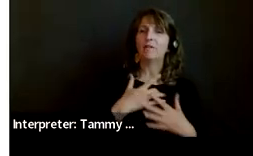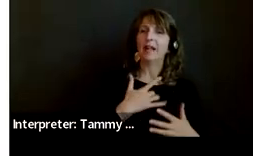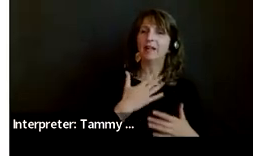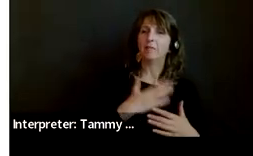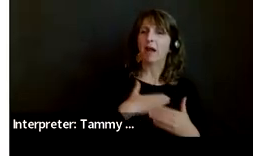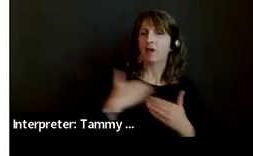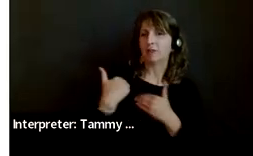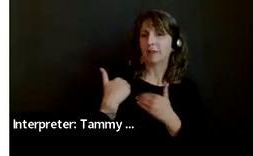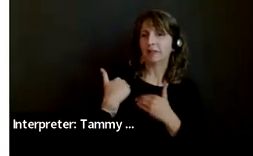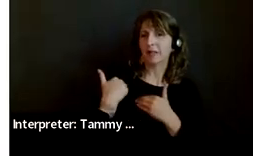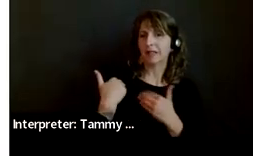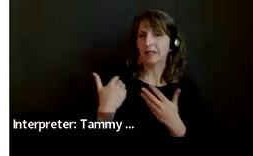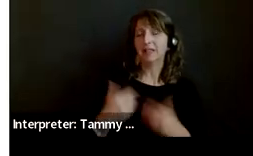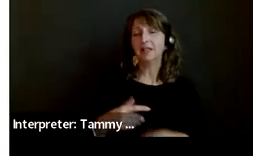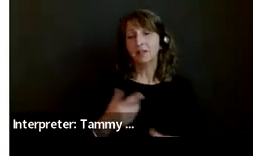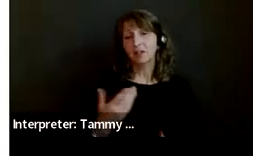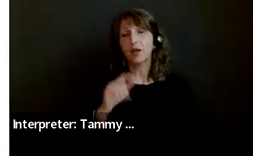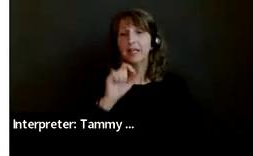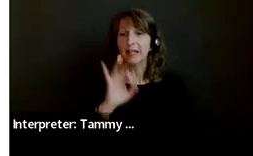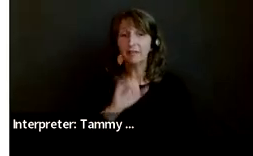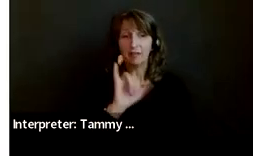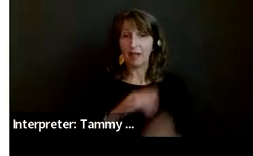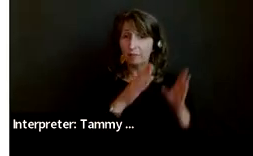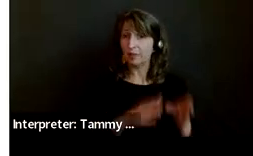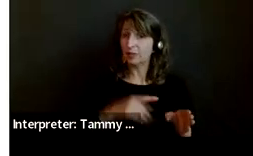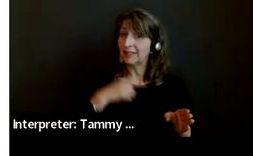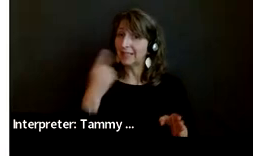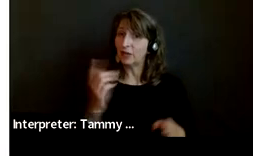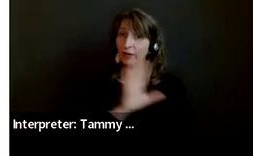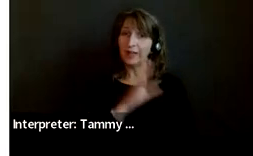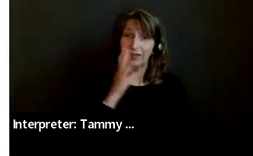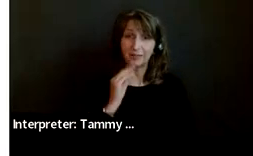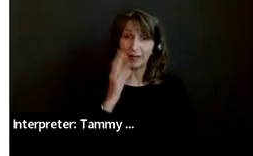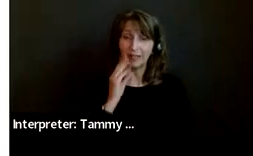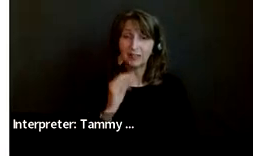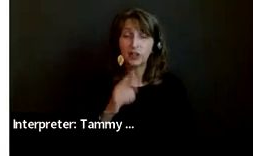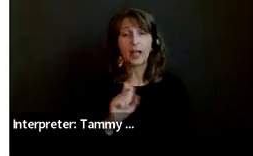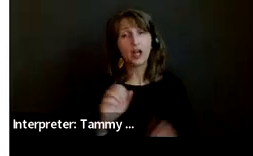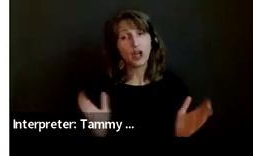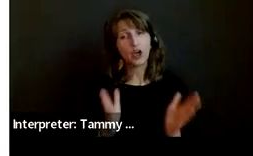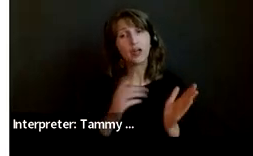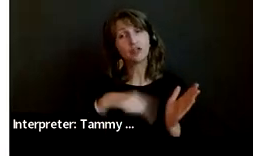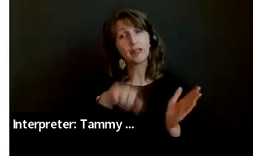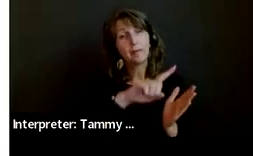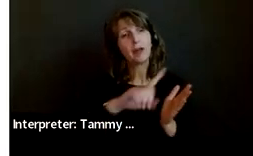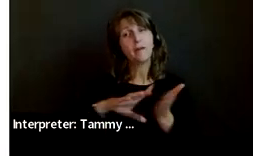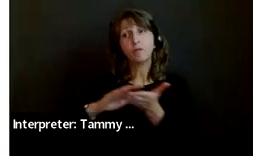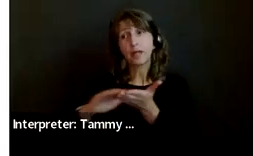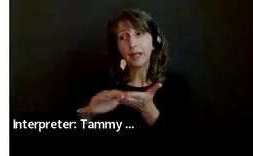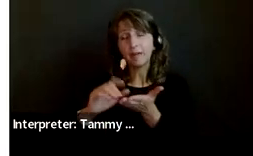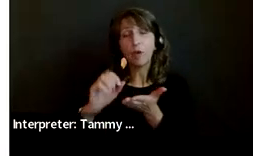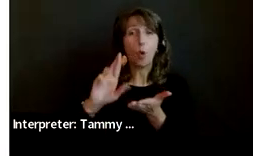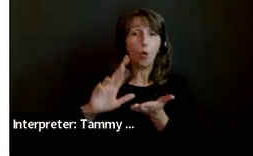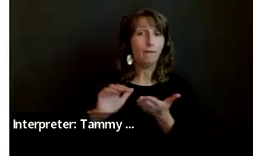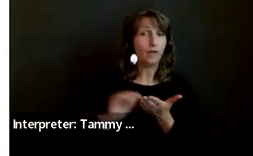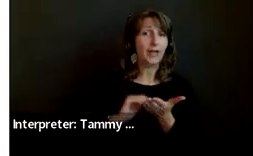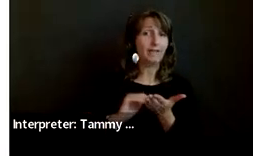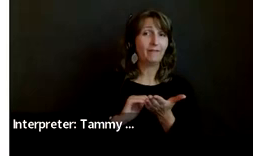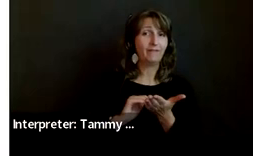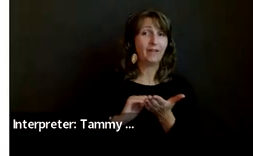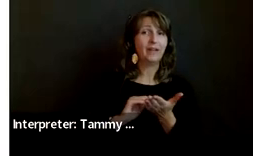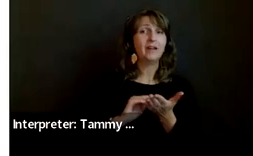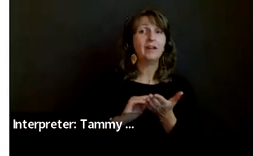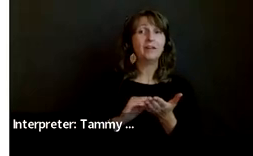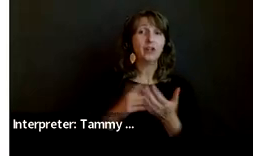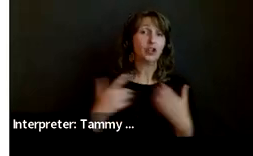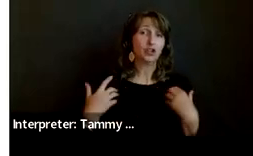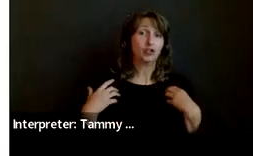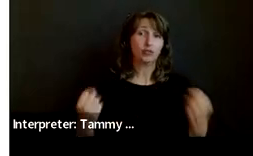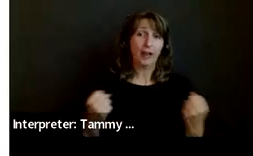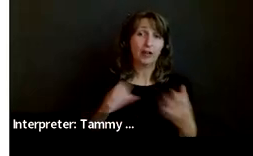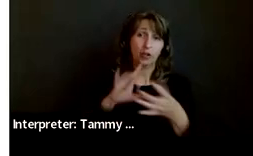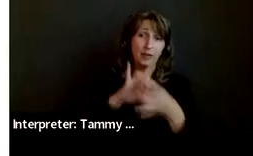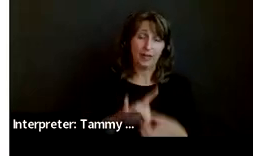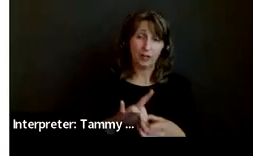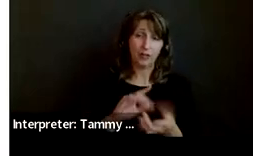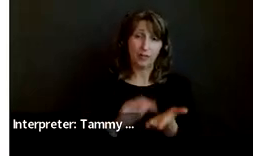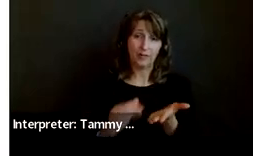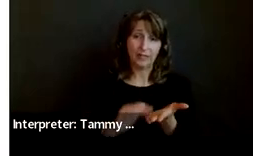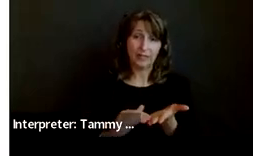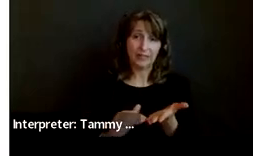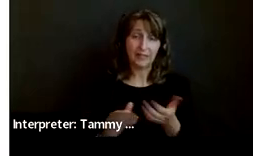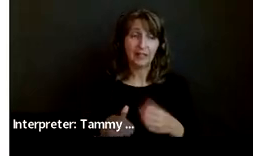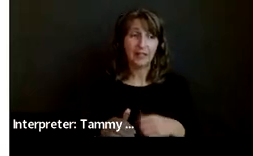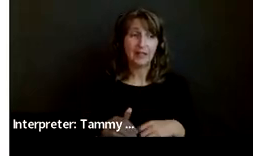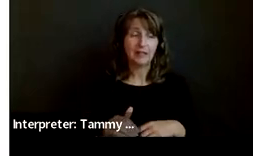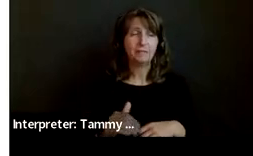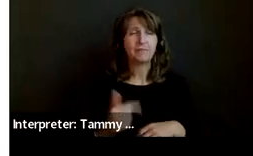Encouraging that there is strength and forgiveness. I wouldn't I personally would not correlate forgiveness with silver lining.